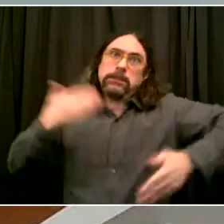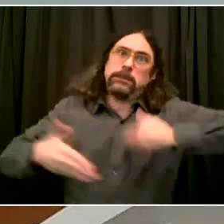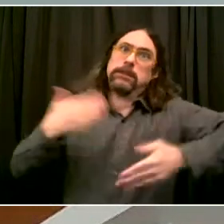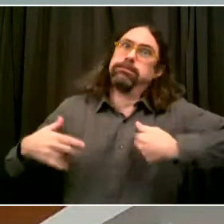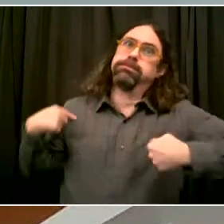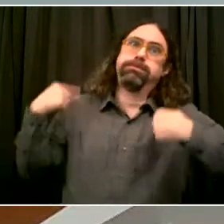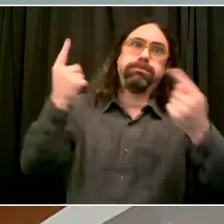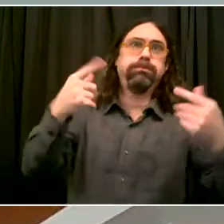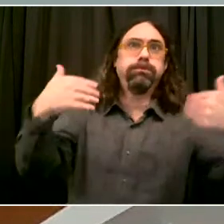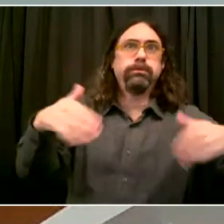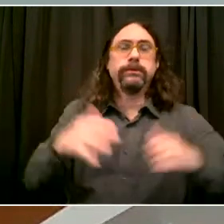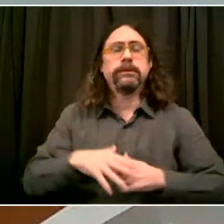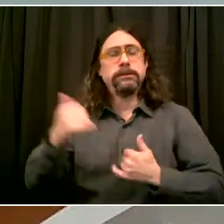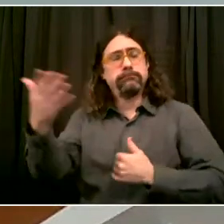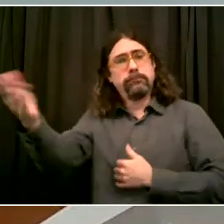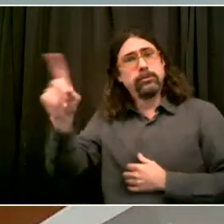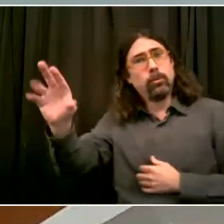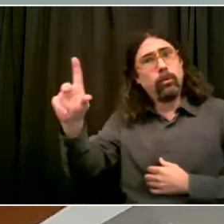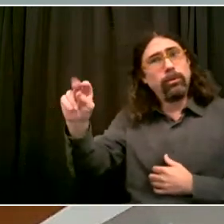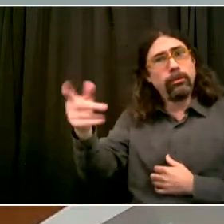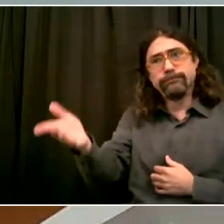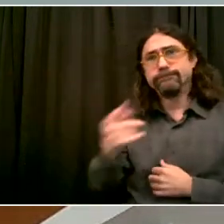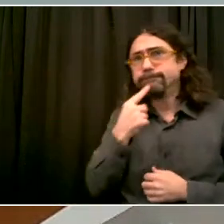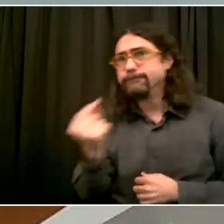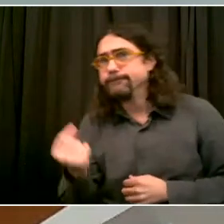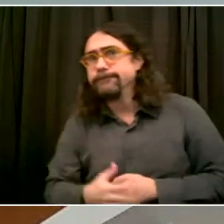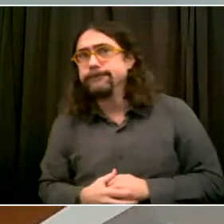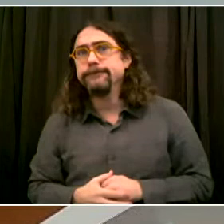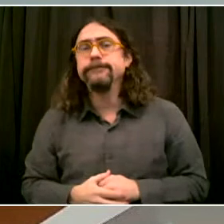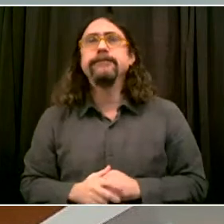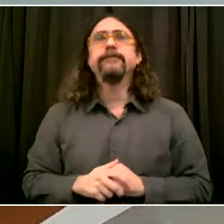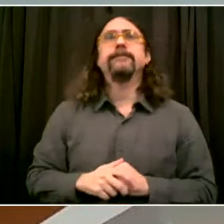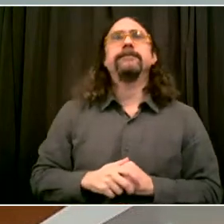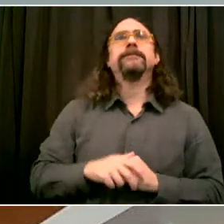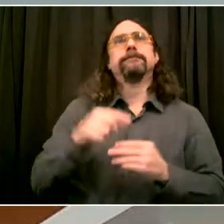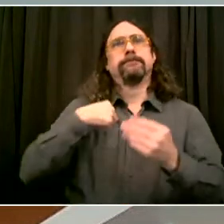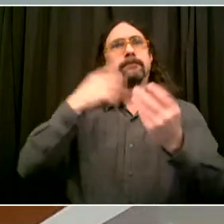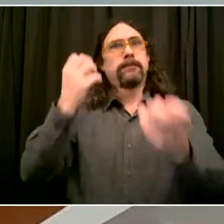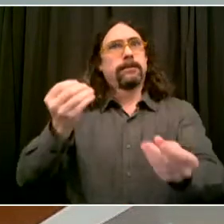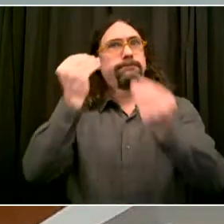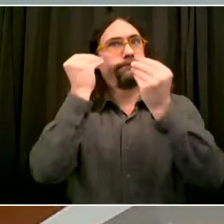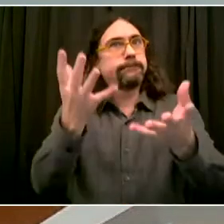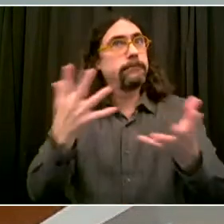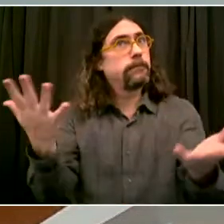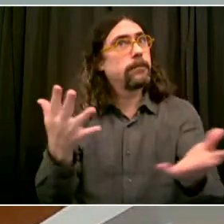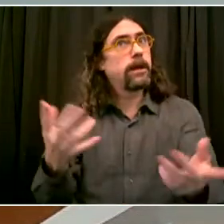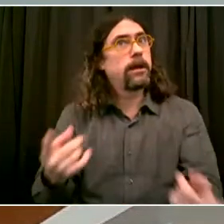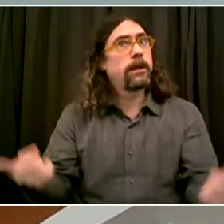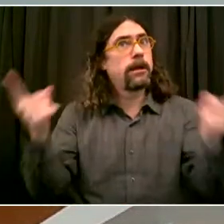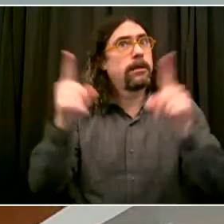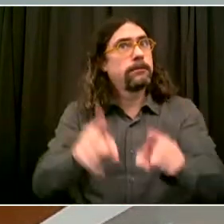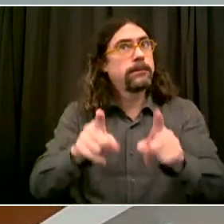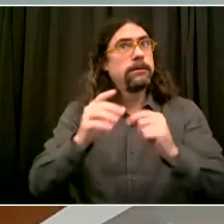ARE REFERRING TO, RAPID TESTS, ANYTIME IN THAT SITUATION WHERE WE HAVE LOWER